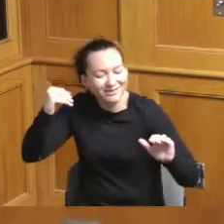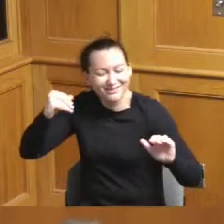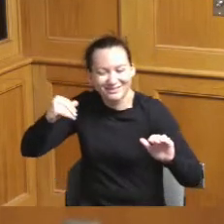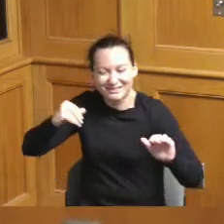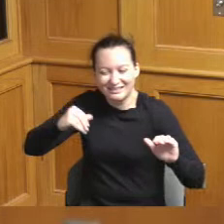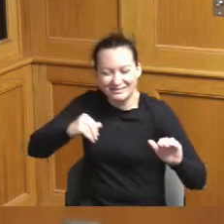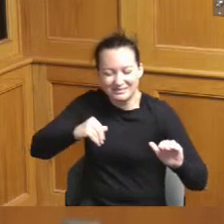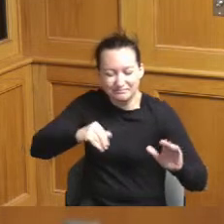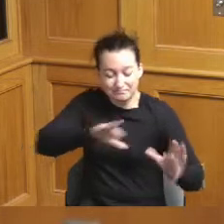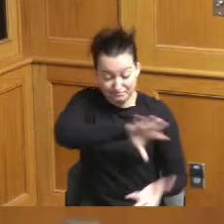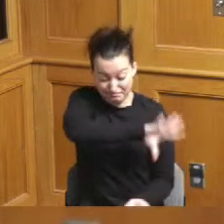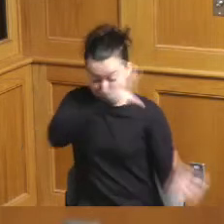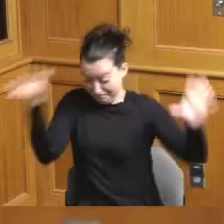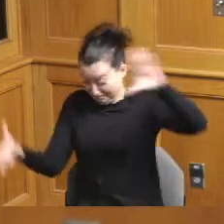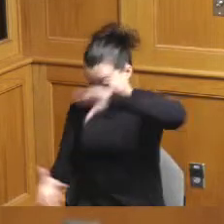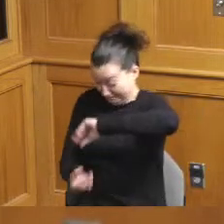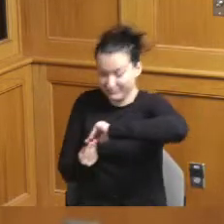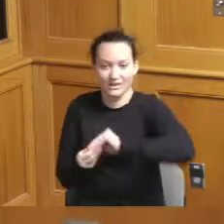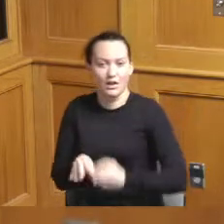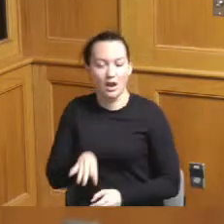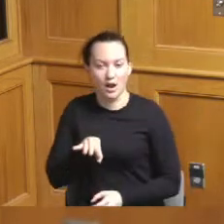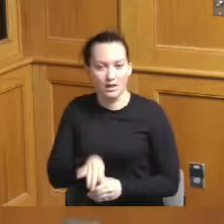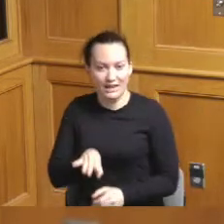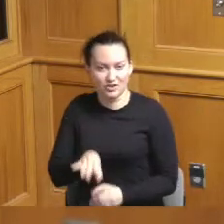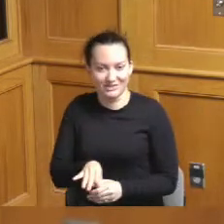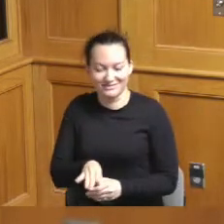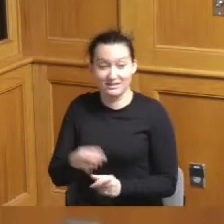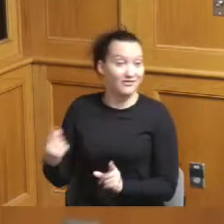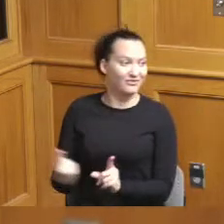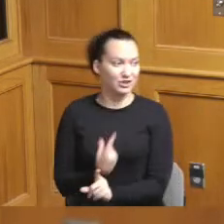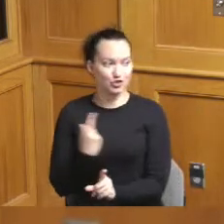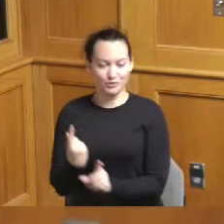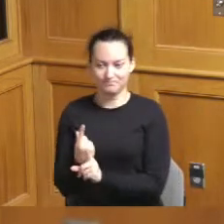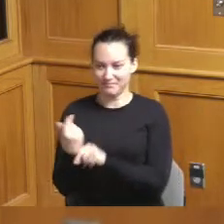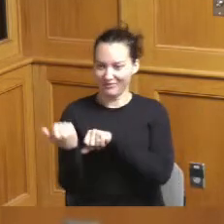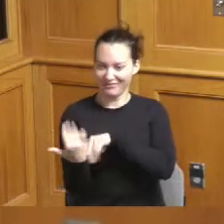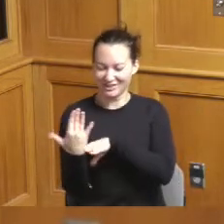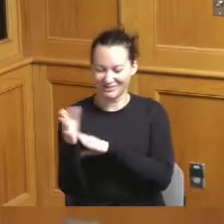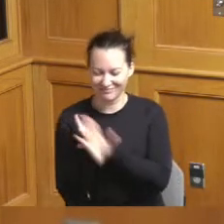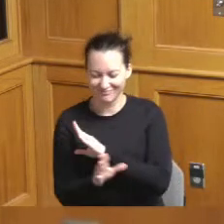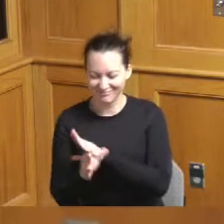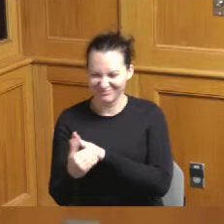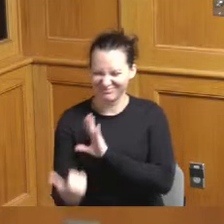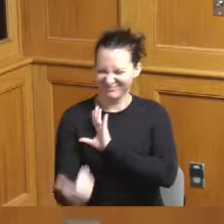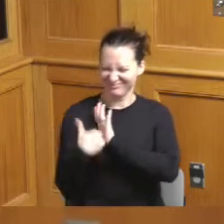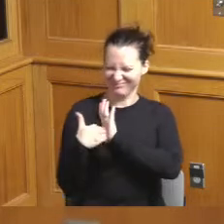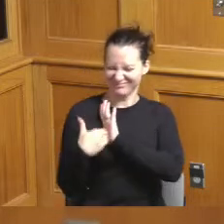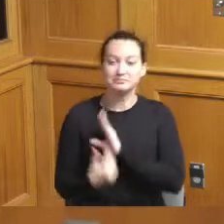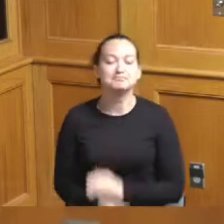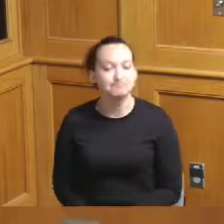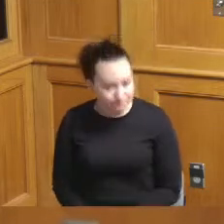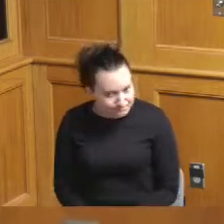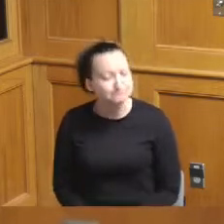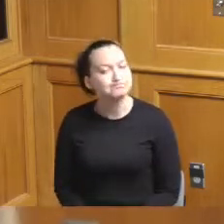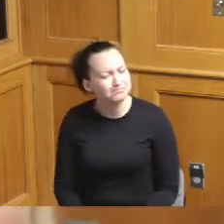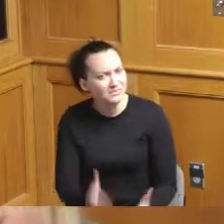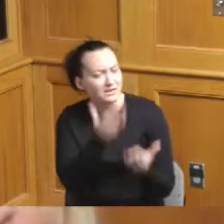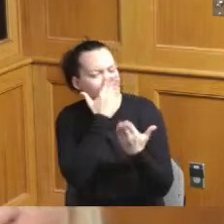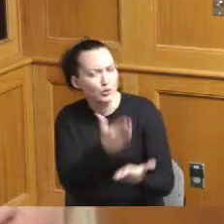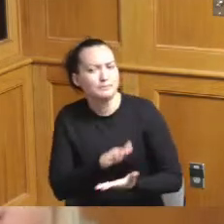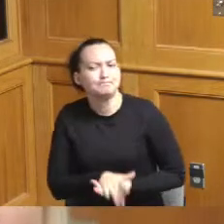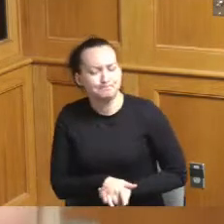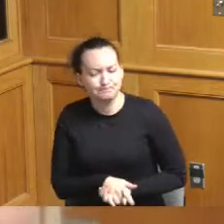in in sort of what elections our officials are facing nationally thank you so I just want to